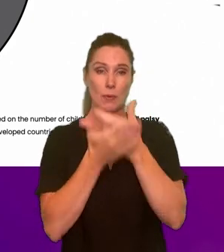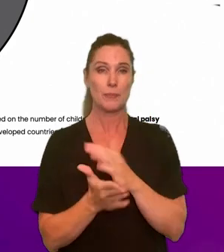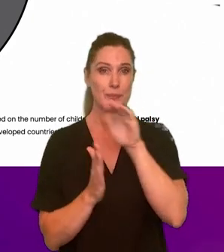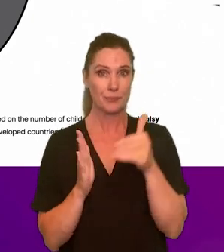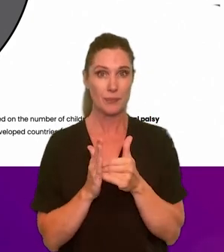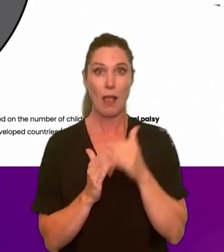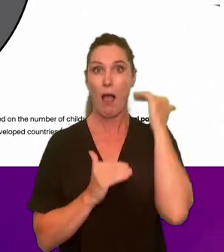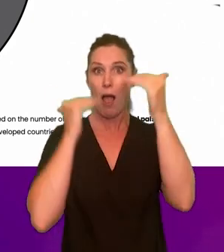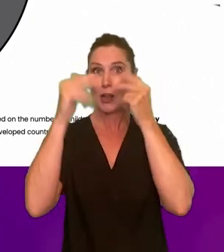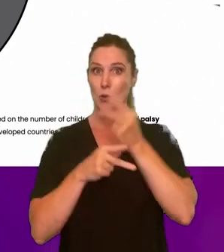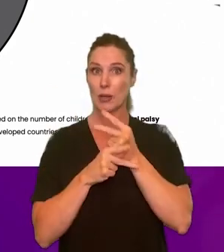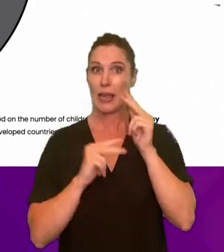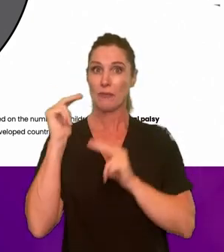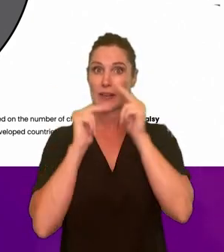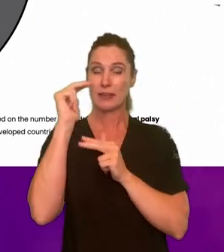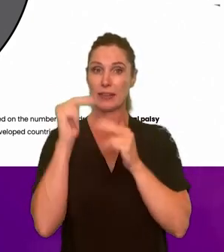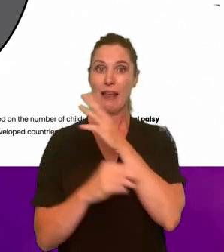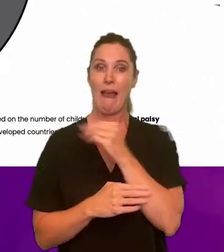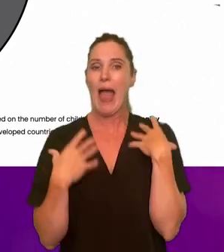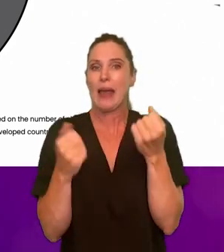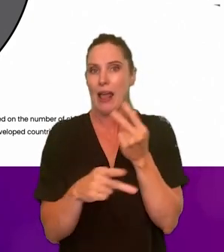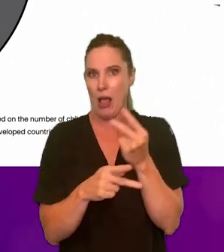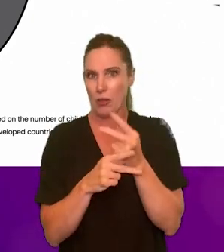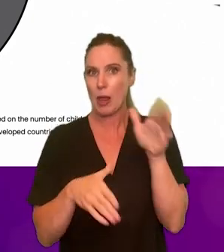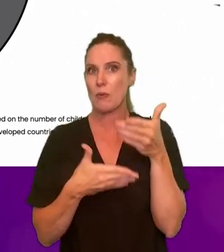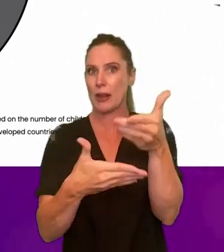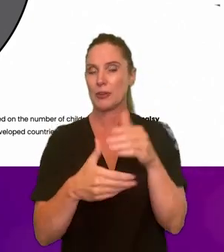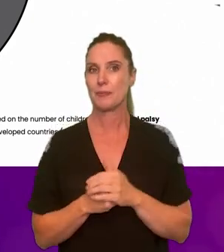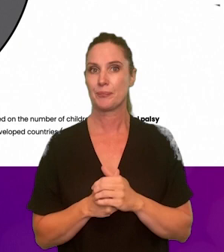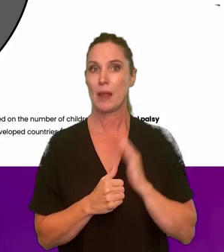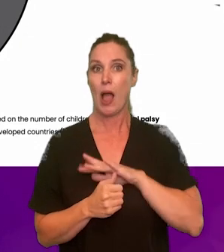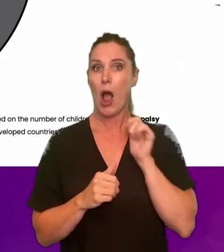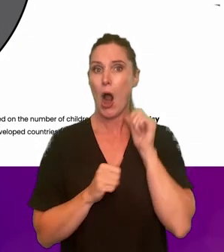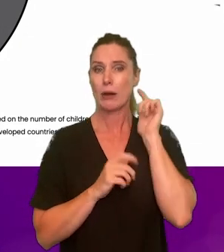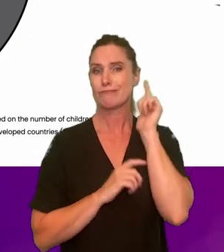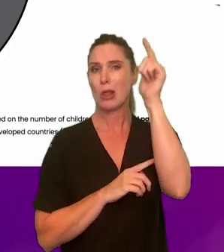adult care facilities and relevant healthcare providers. Our long-term strategy involves penetrating